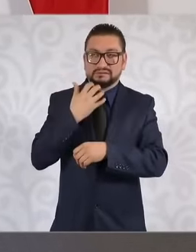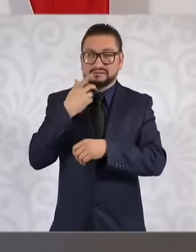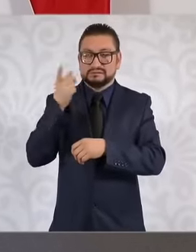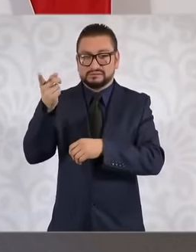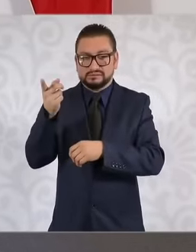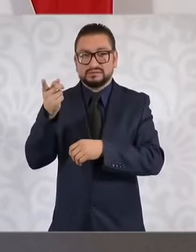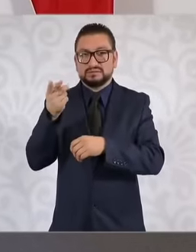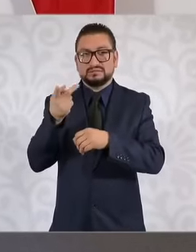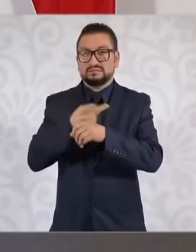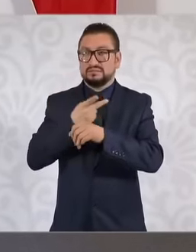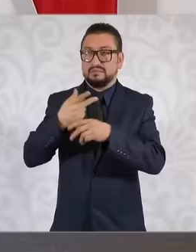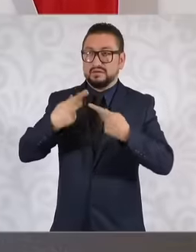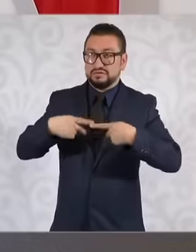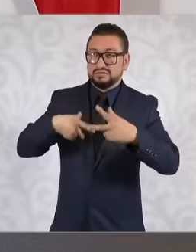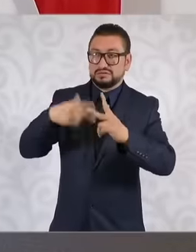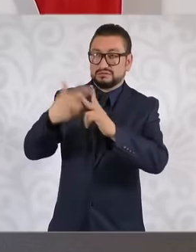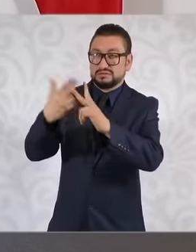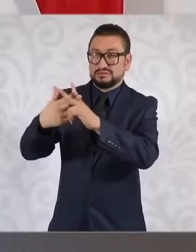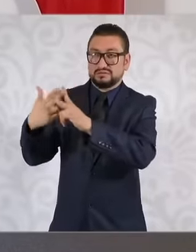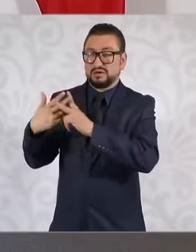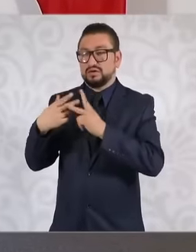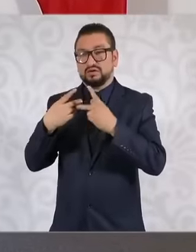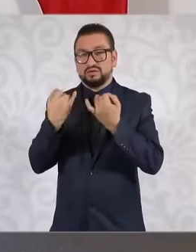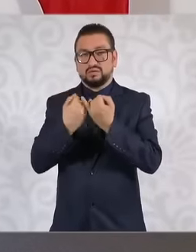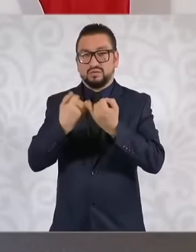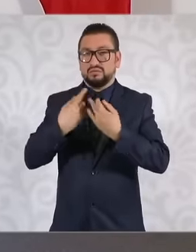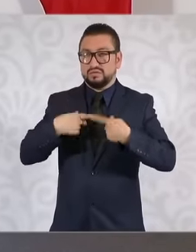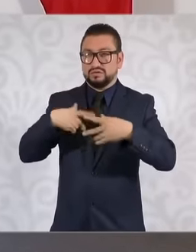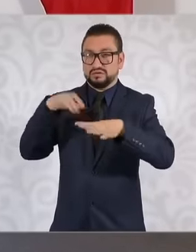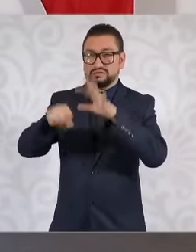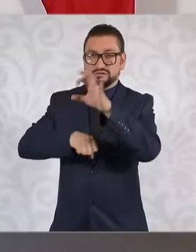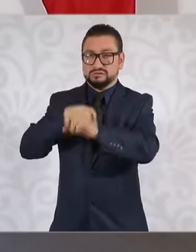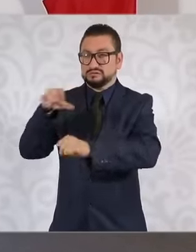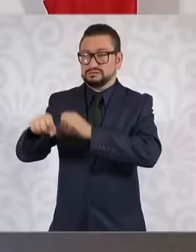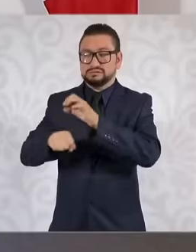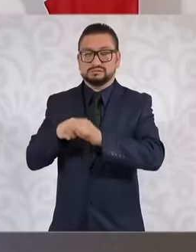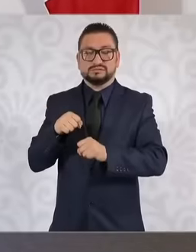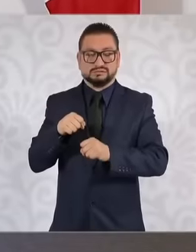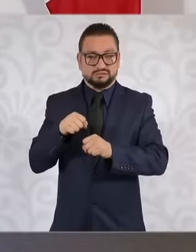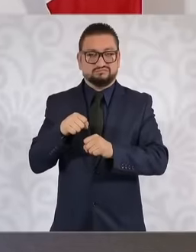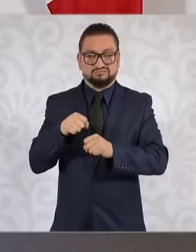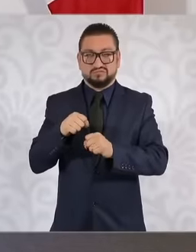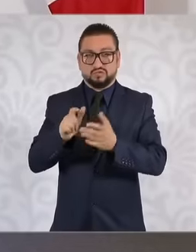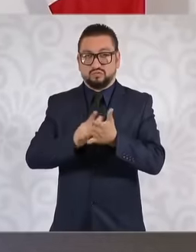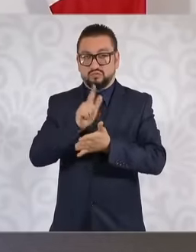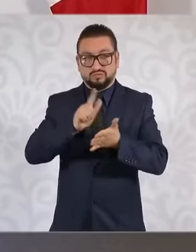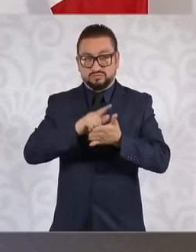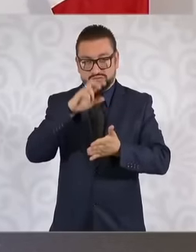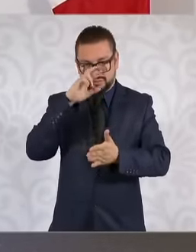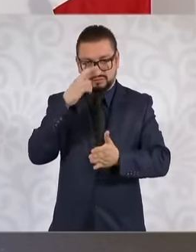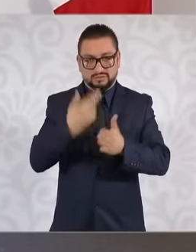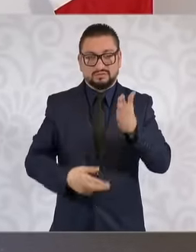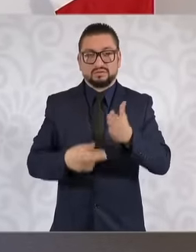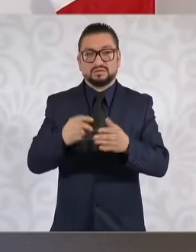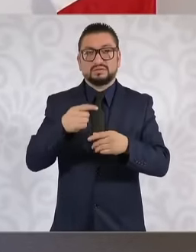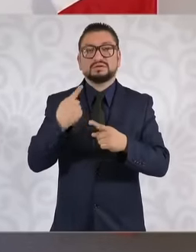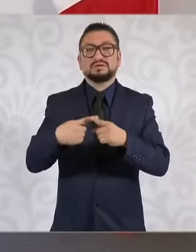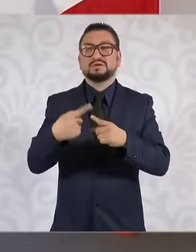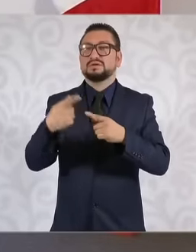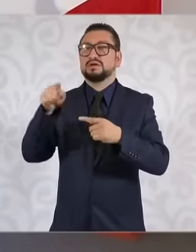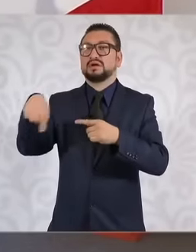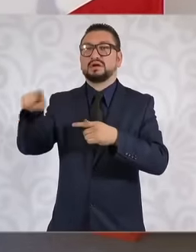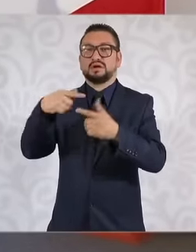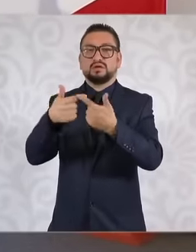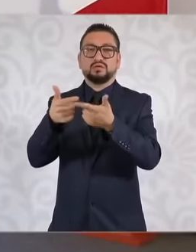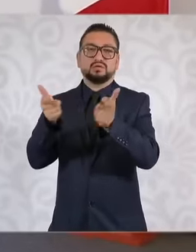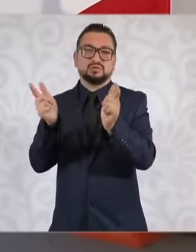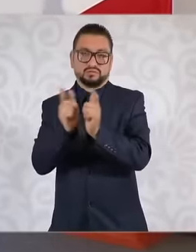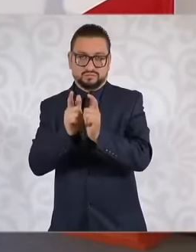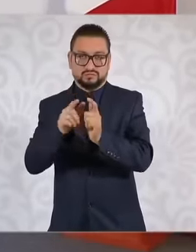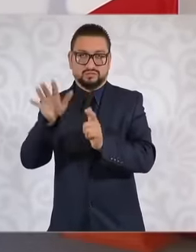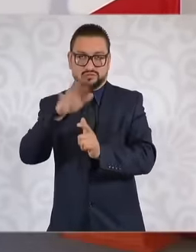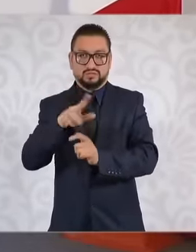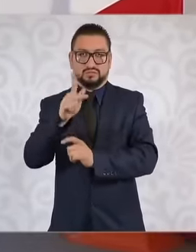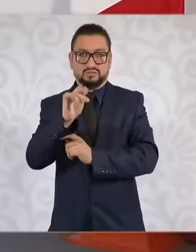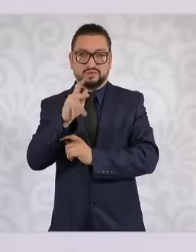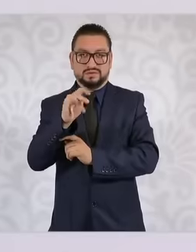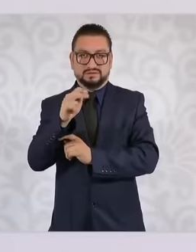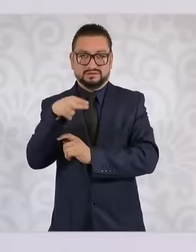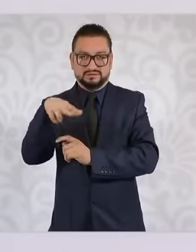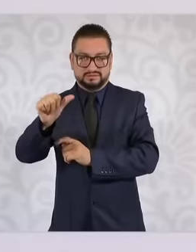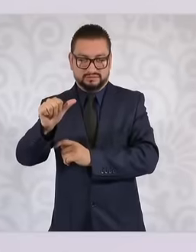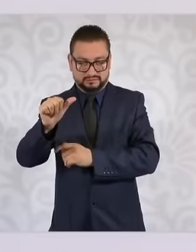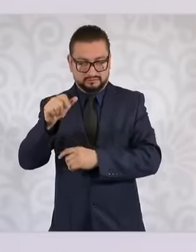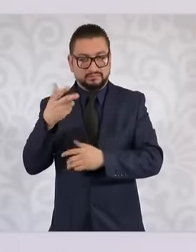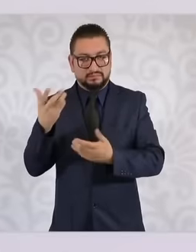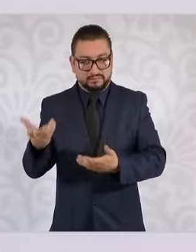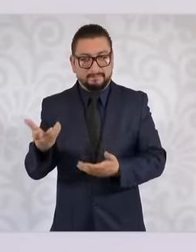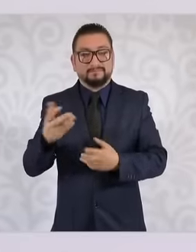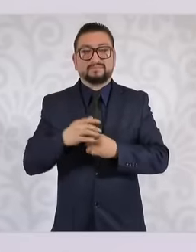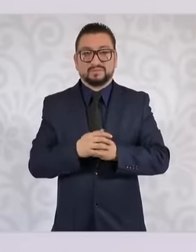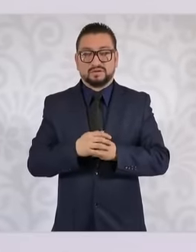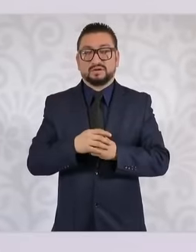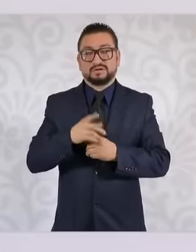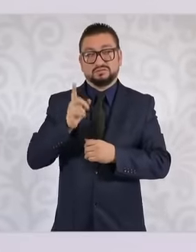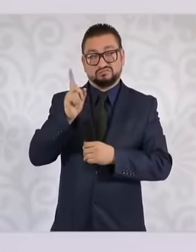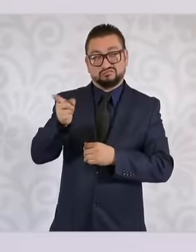massacre and illegal detention of people carried out by a Palestinian group and also later condemned